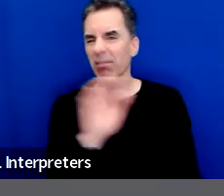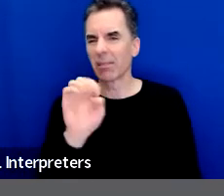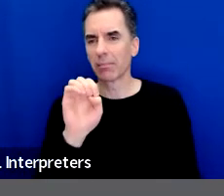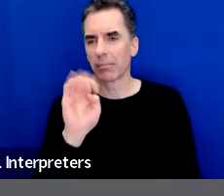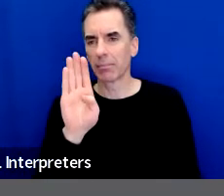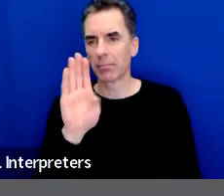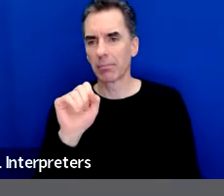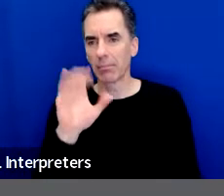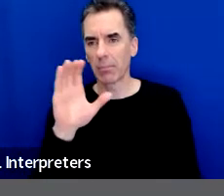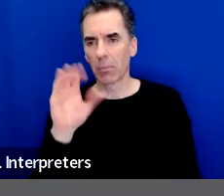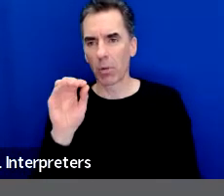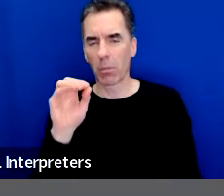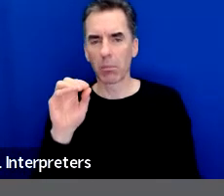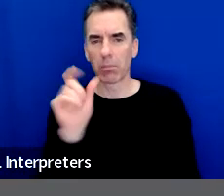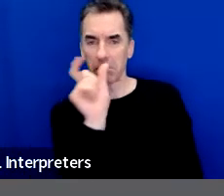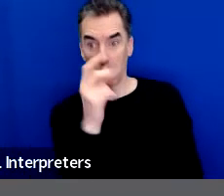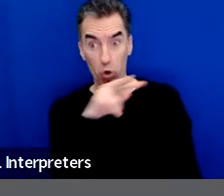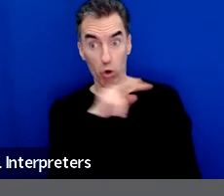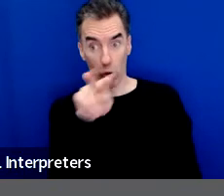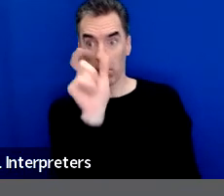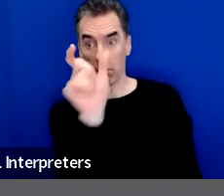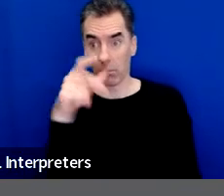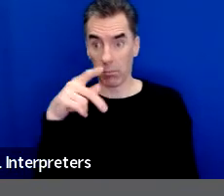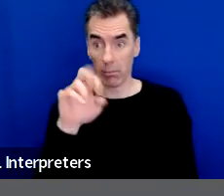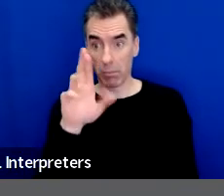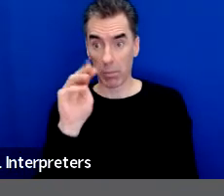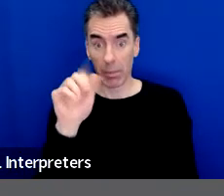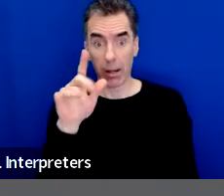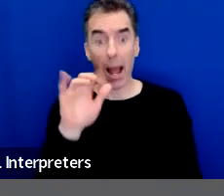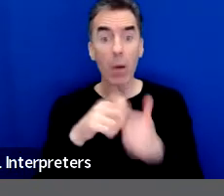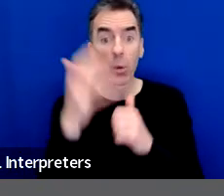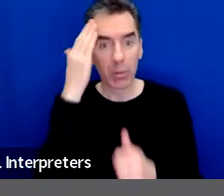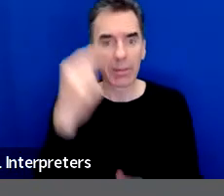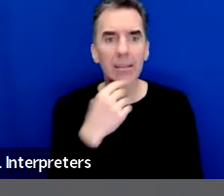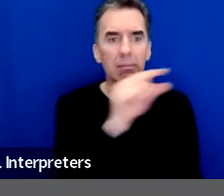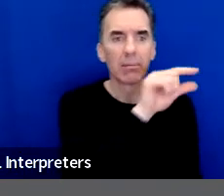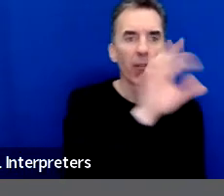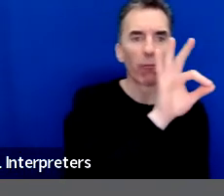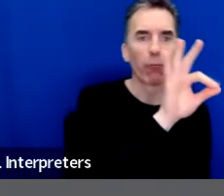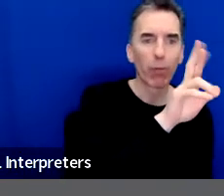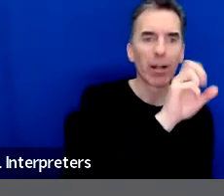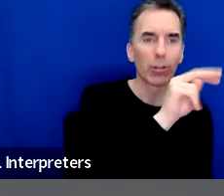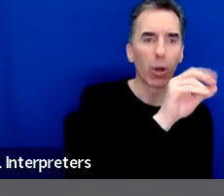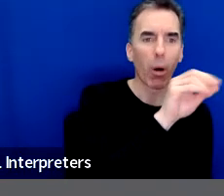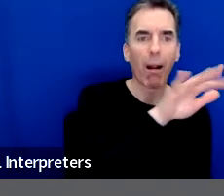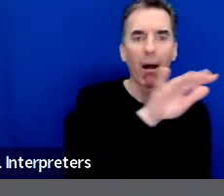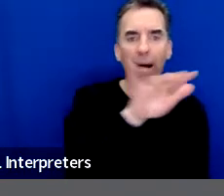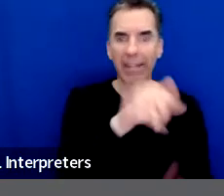And you'll know it's the permalink because it actually starts with this Fresno dot IDM dot OCLC dot org slash in.